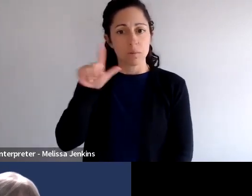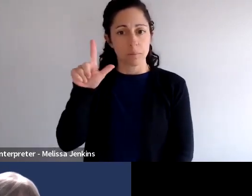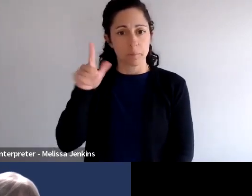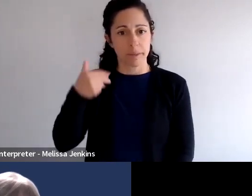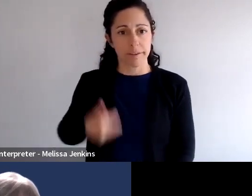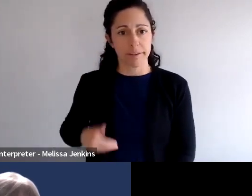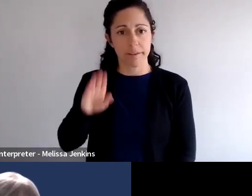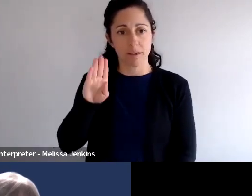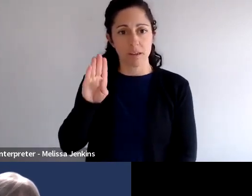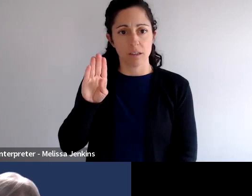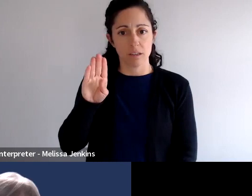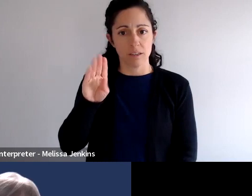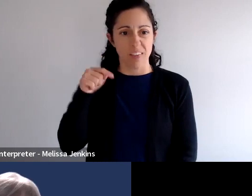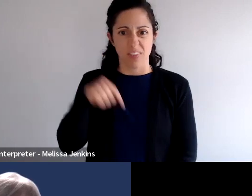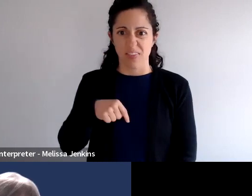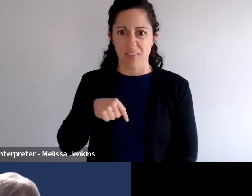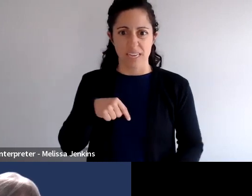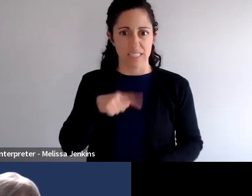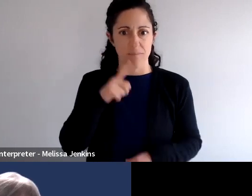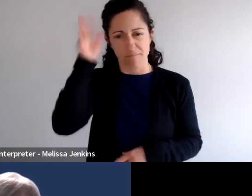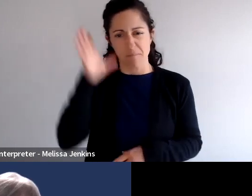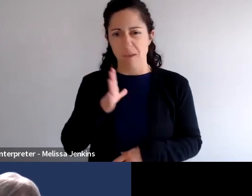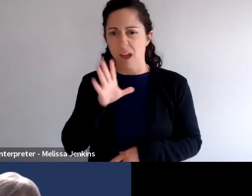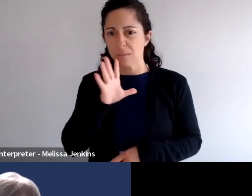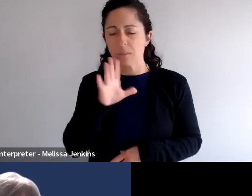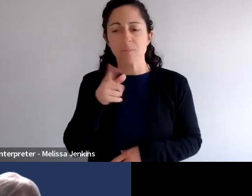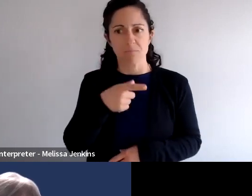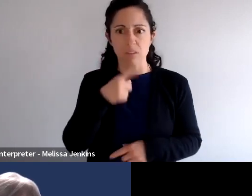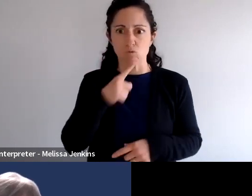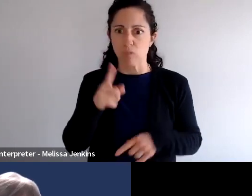you.) uh phenomenal uh tool um I really do like the